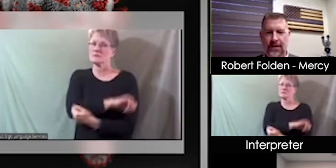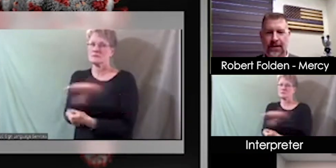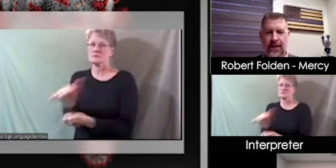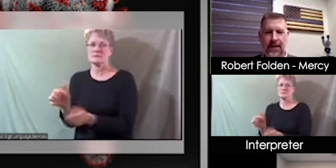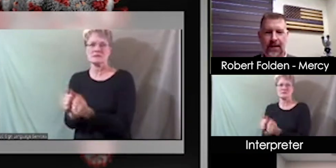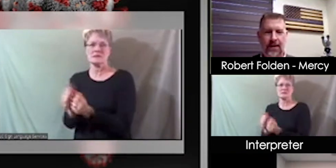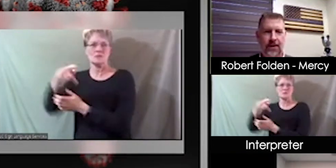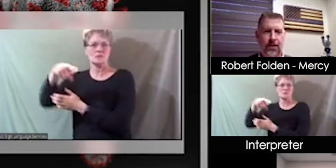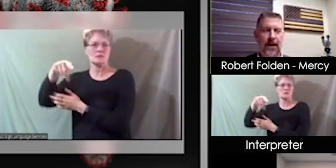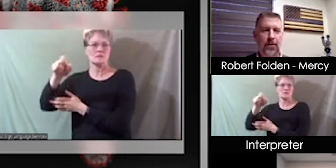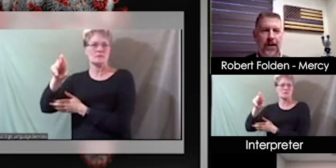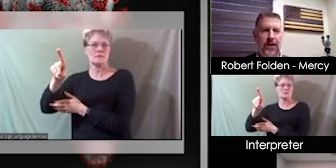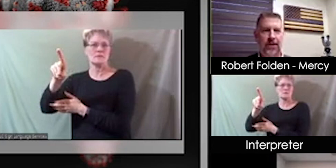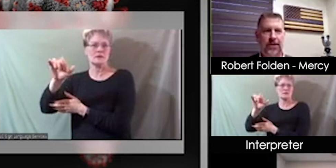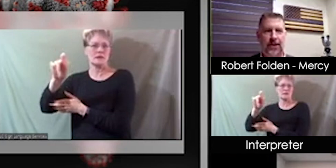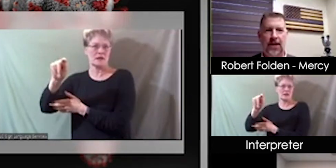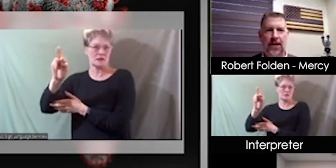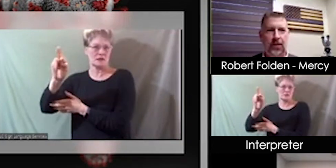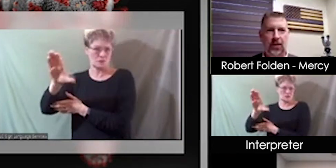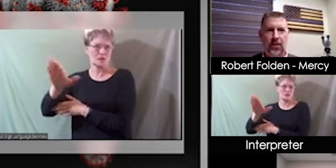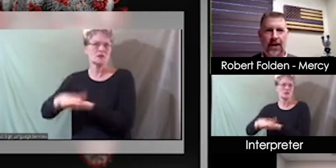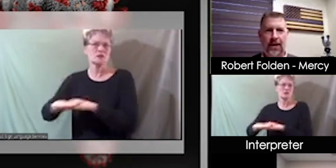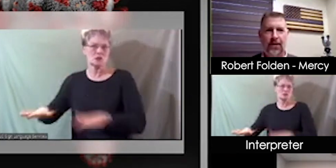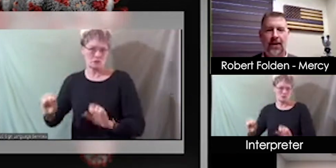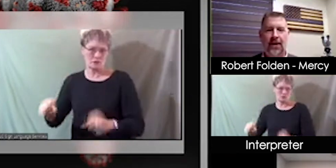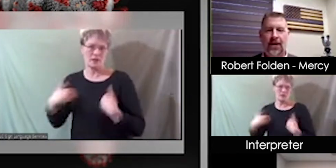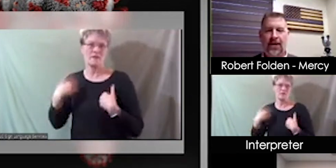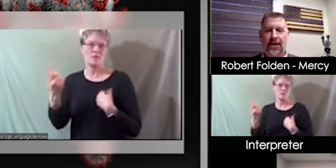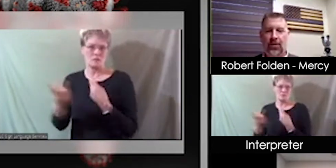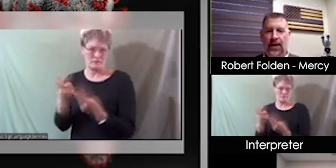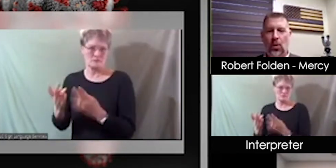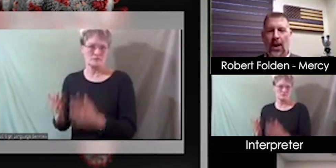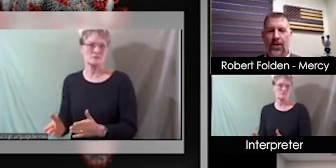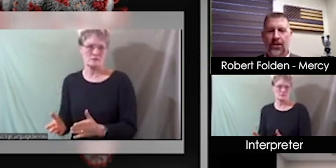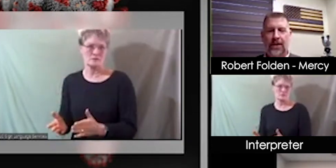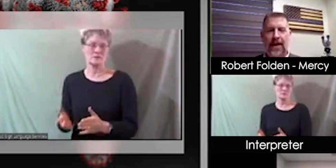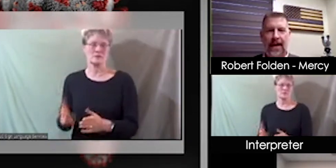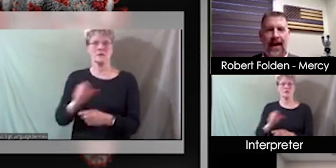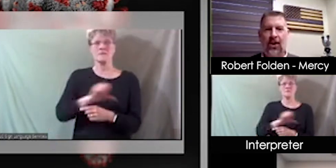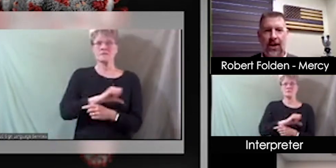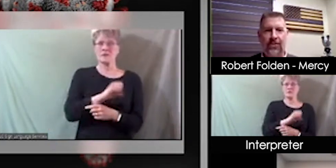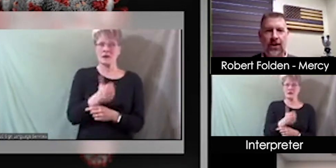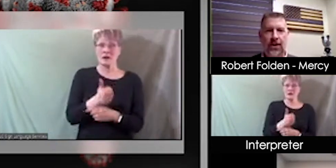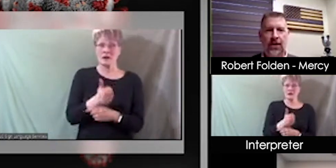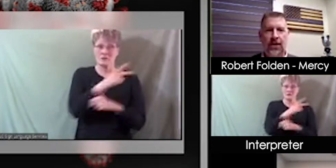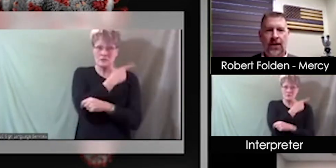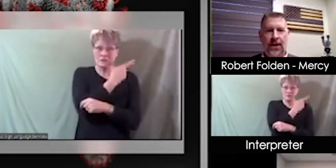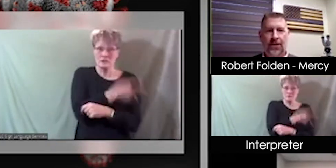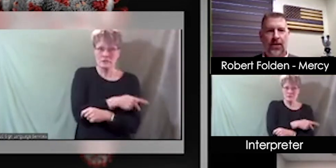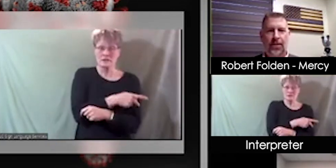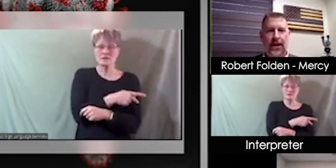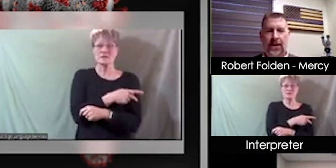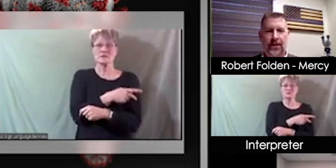and say you know any patient that's in the hospital right now that requires a caregiver and there are many